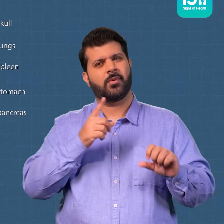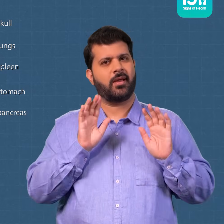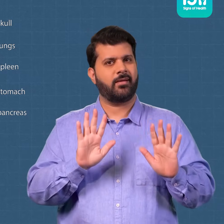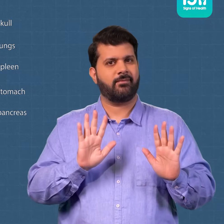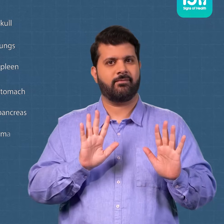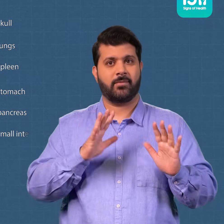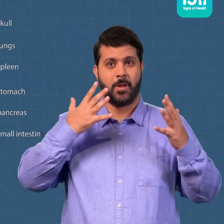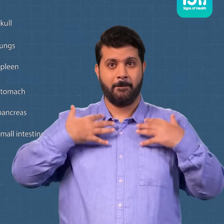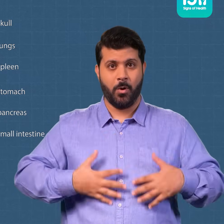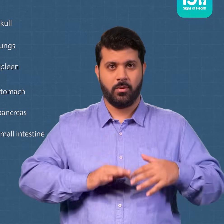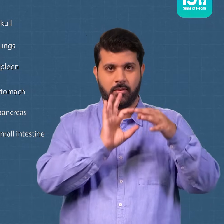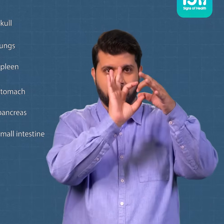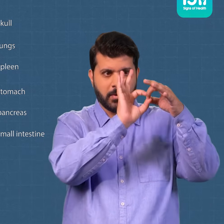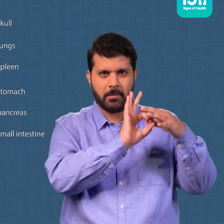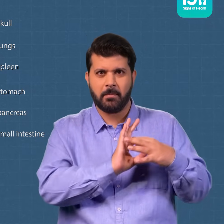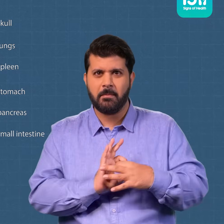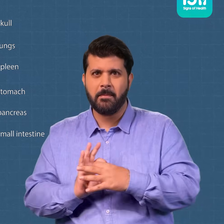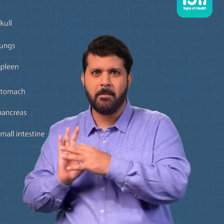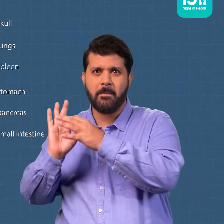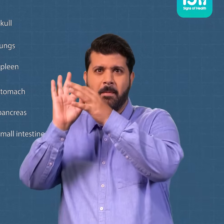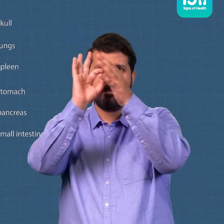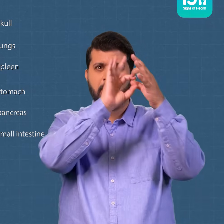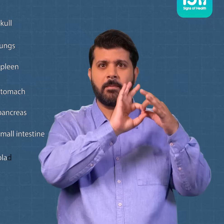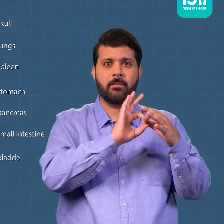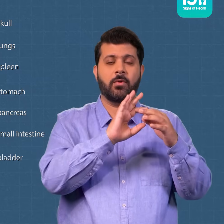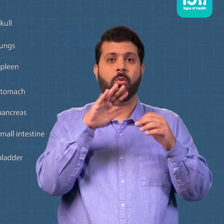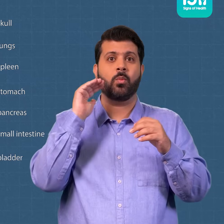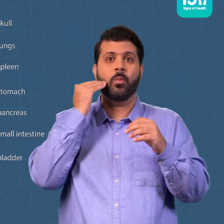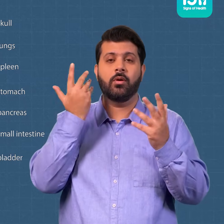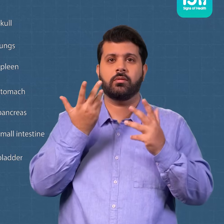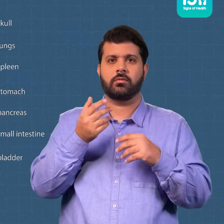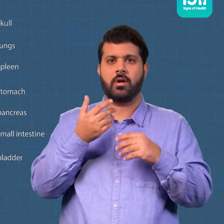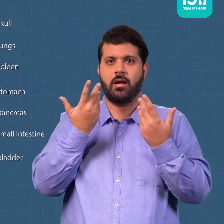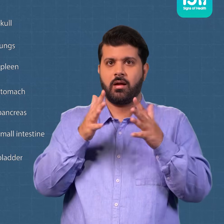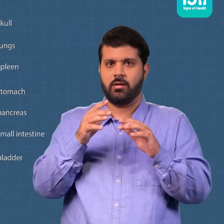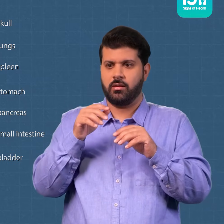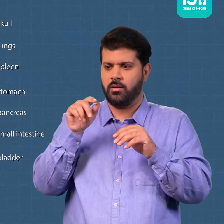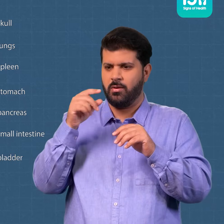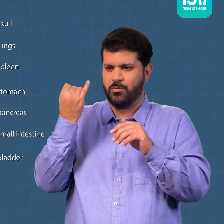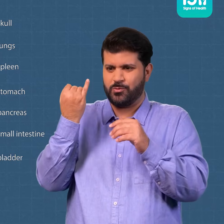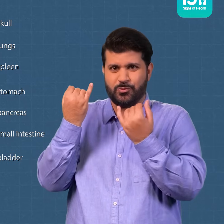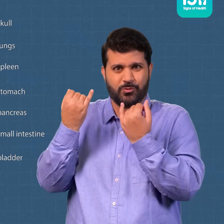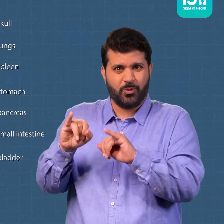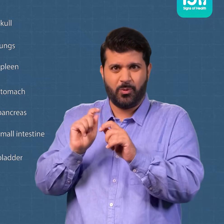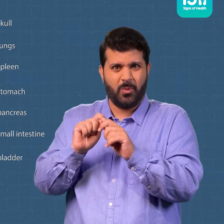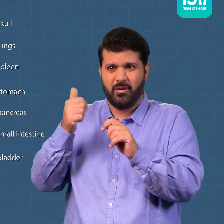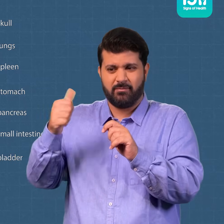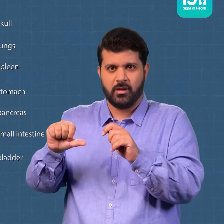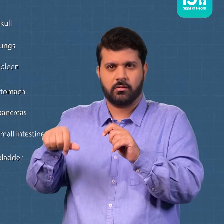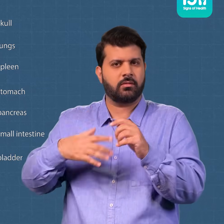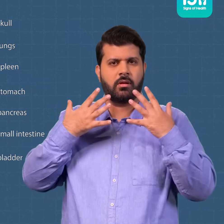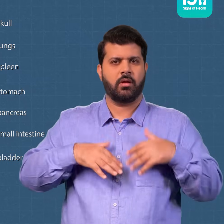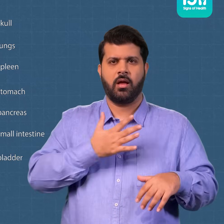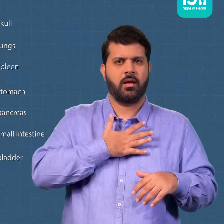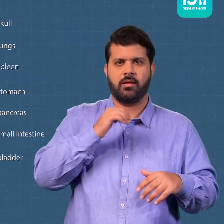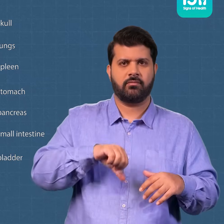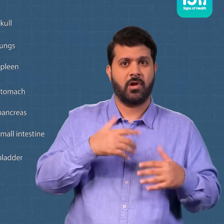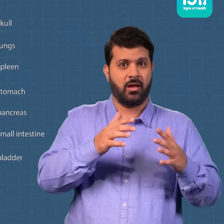Everyone’s body is interconnected. When one organ fails, it affects survival.